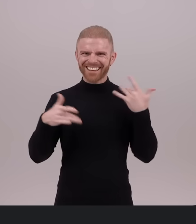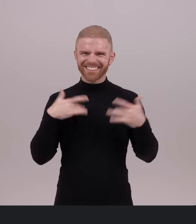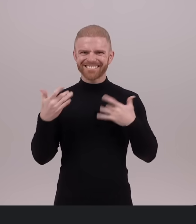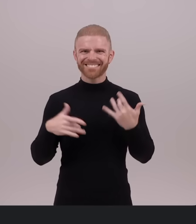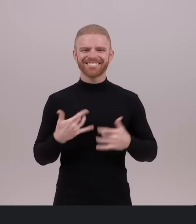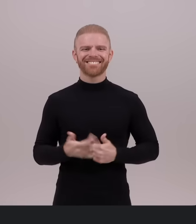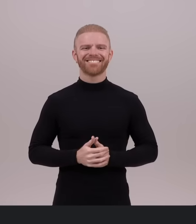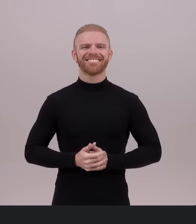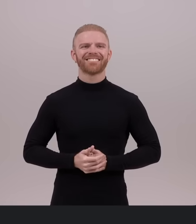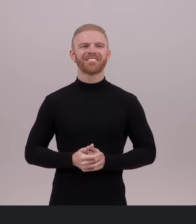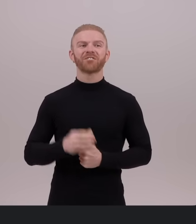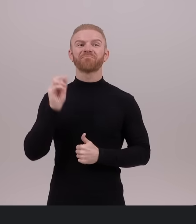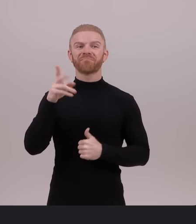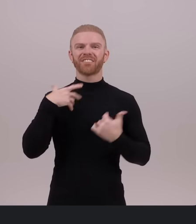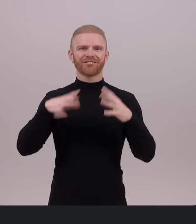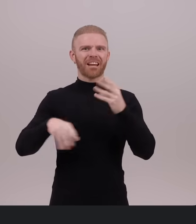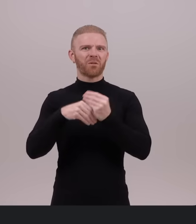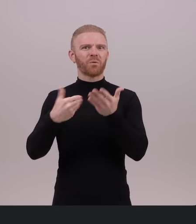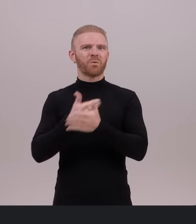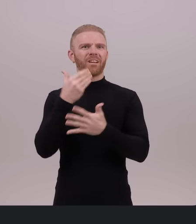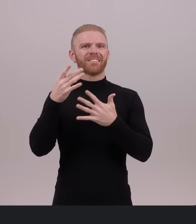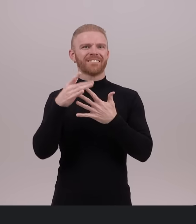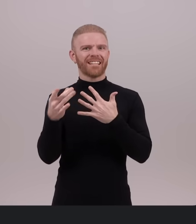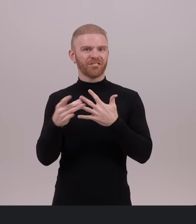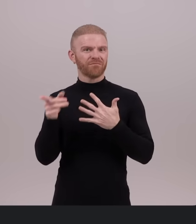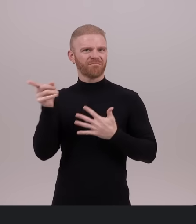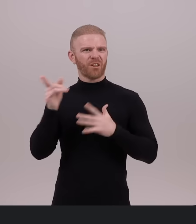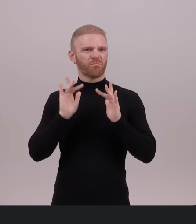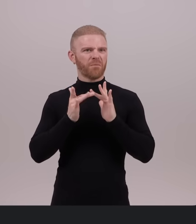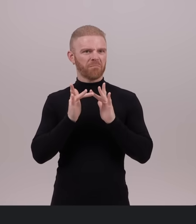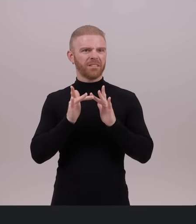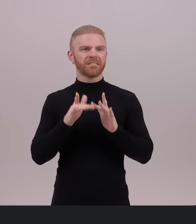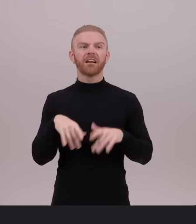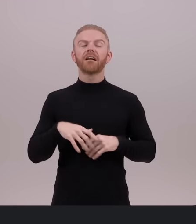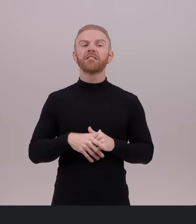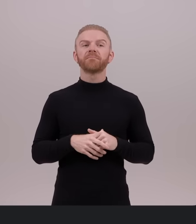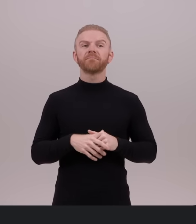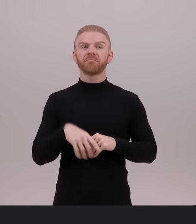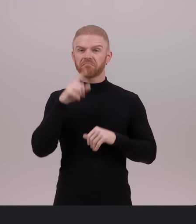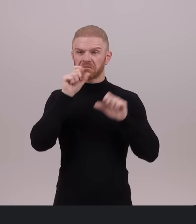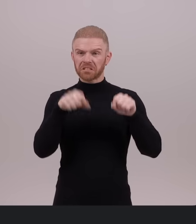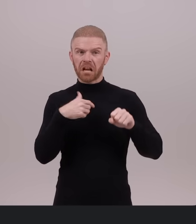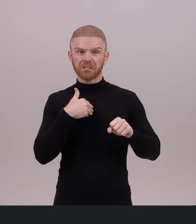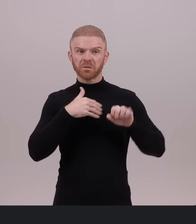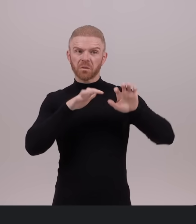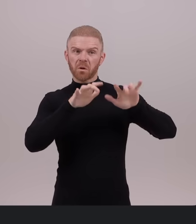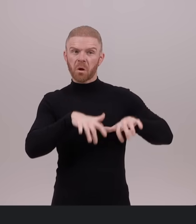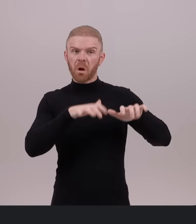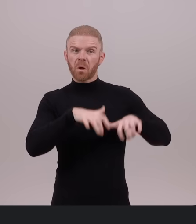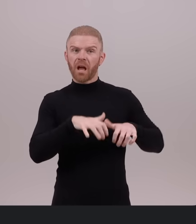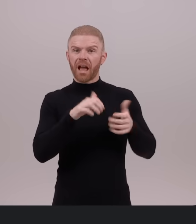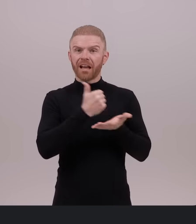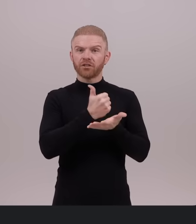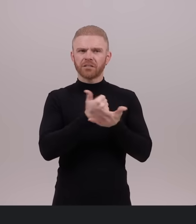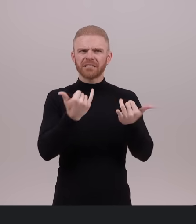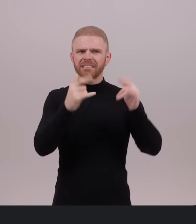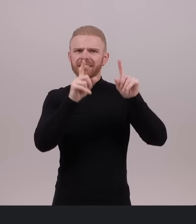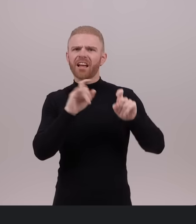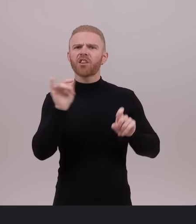So we've added some new features to our website, but could we have the coding agent now test this, like a real user would? Yes.